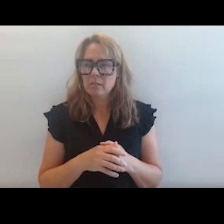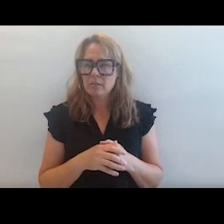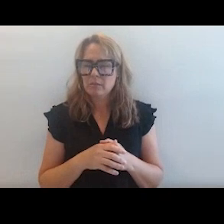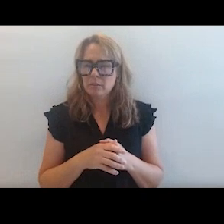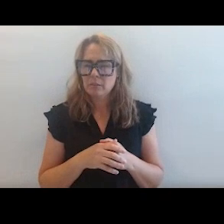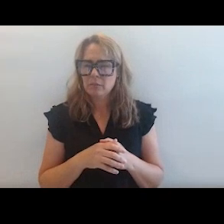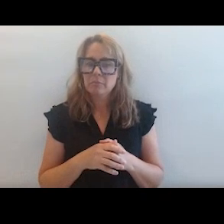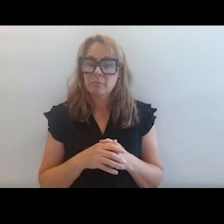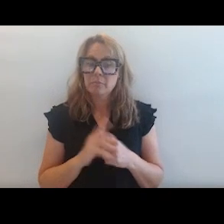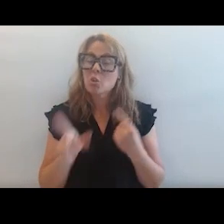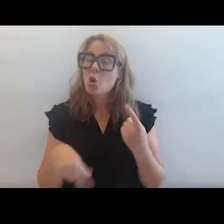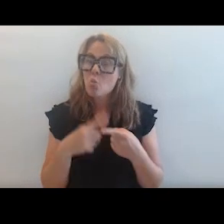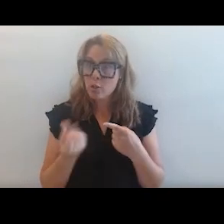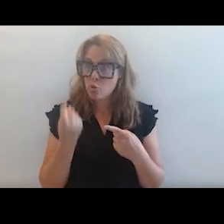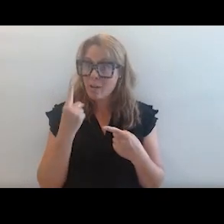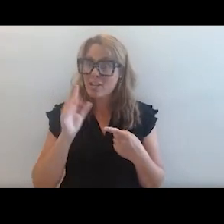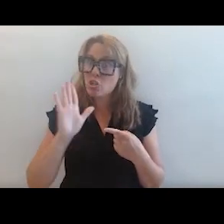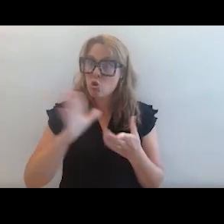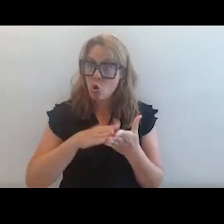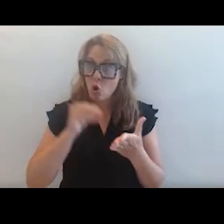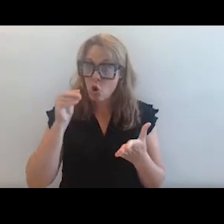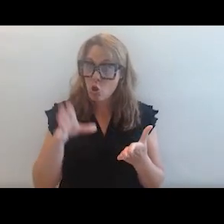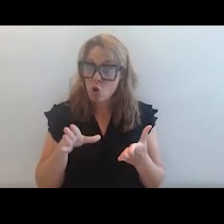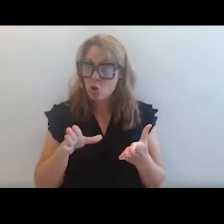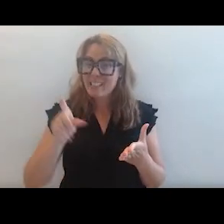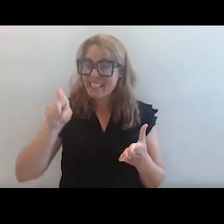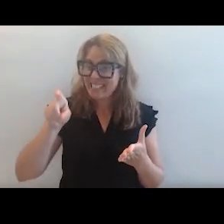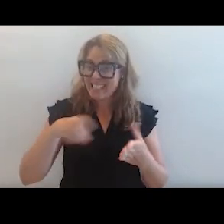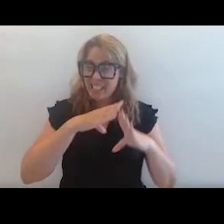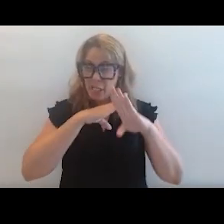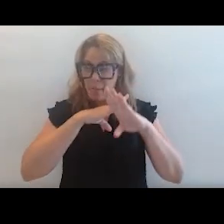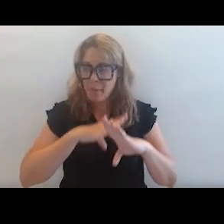Once you understand your learners’ needs and barriers, you can start thinking about how